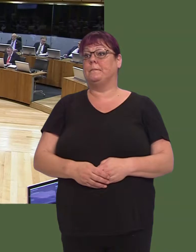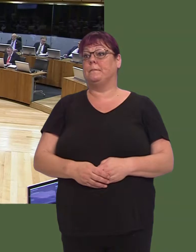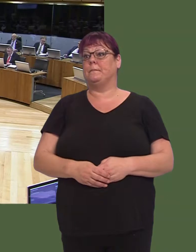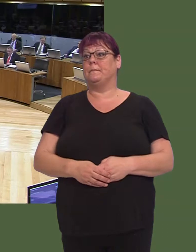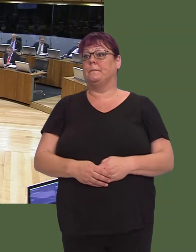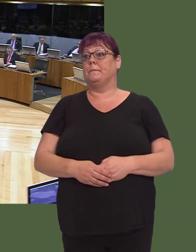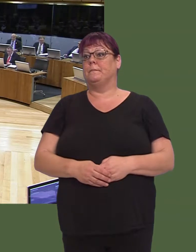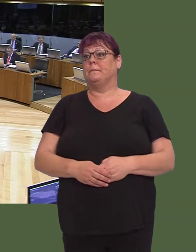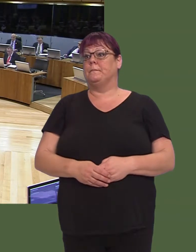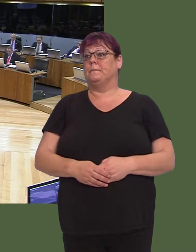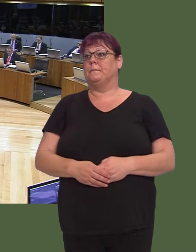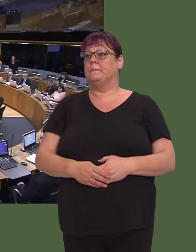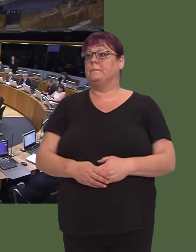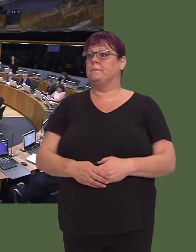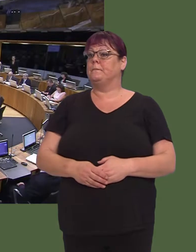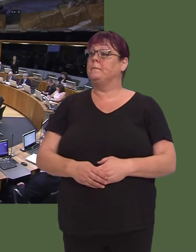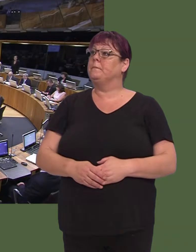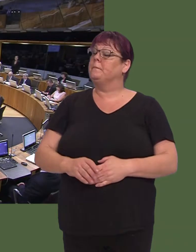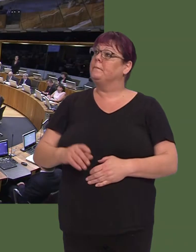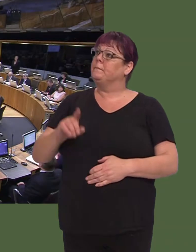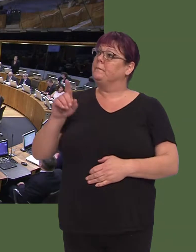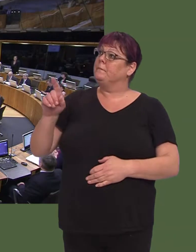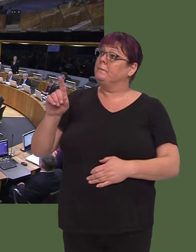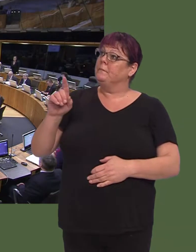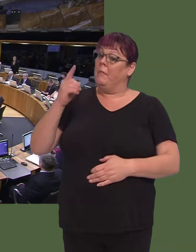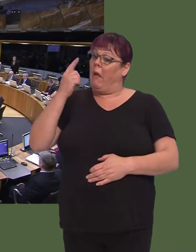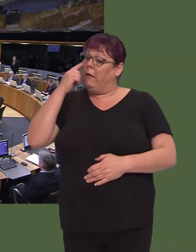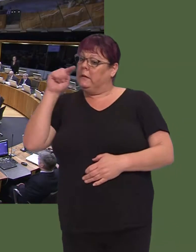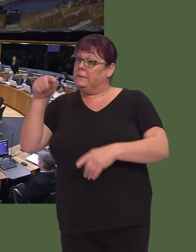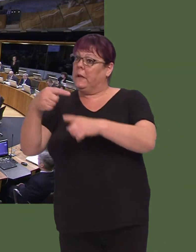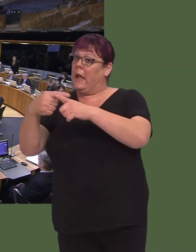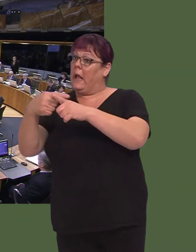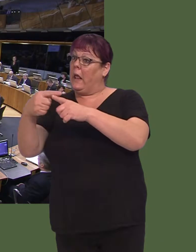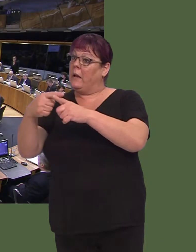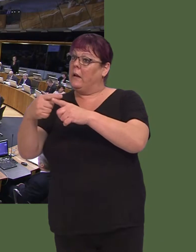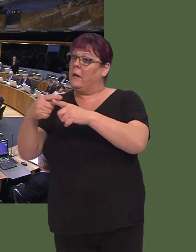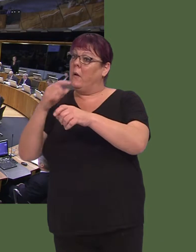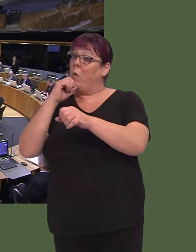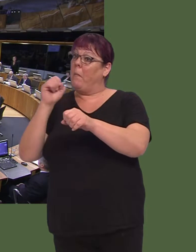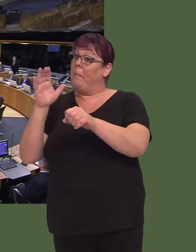Michelle Brown AM: First Minister, I see that the Government in England is introducing a